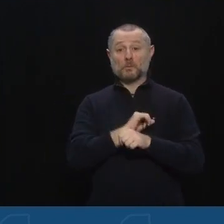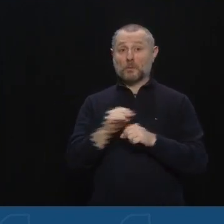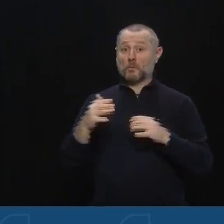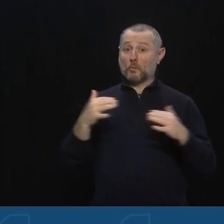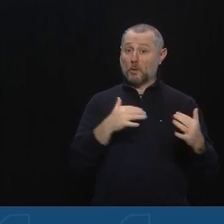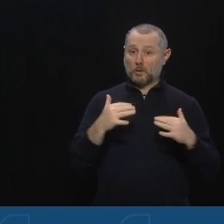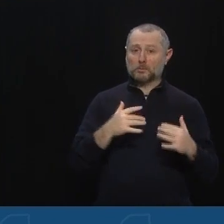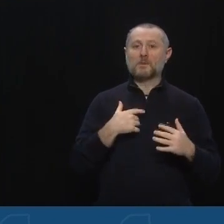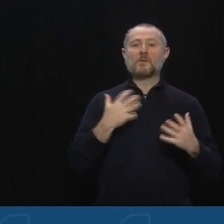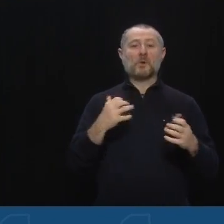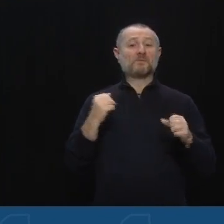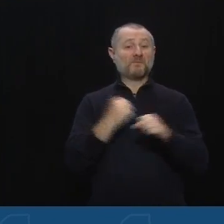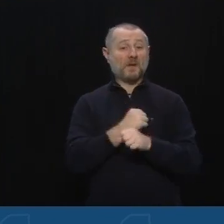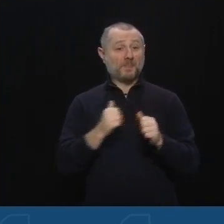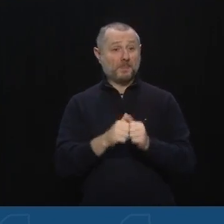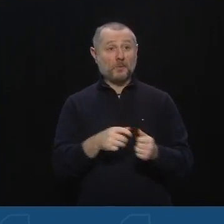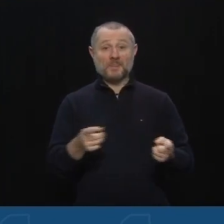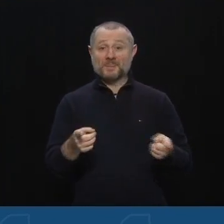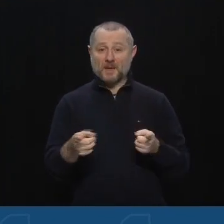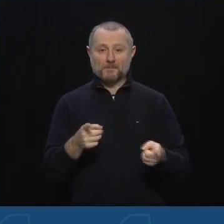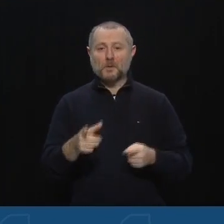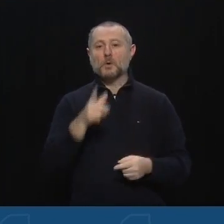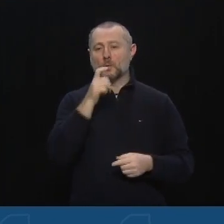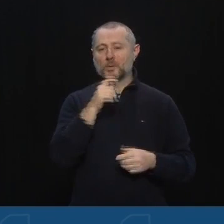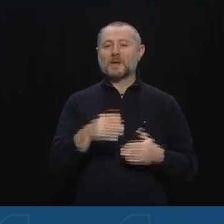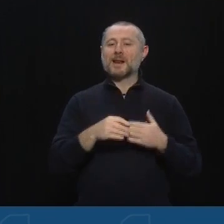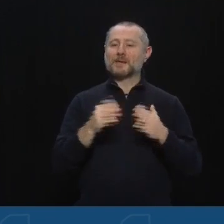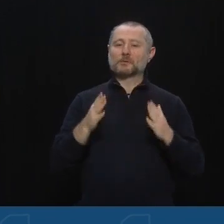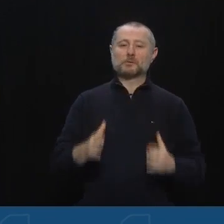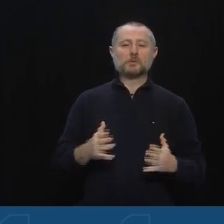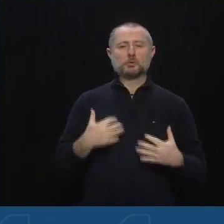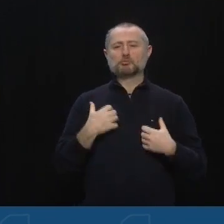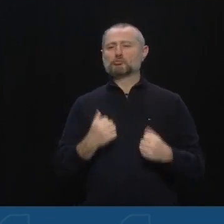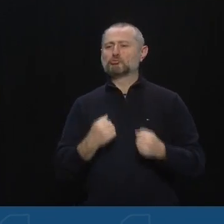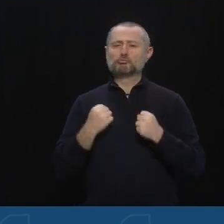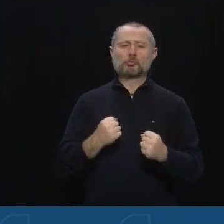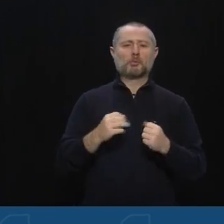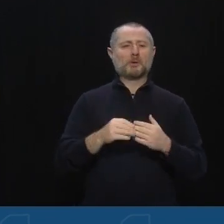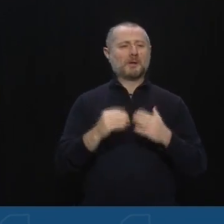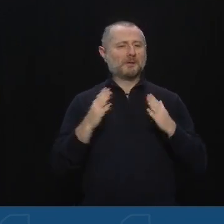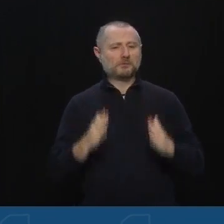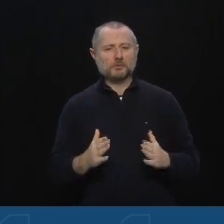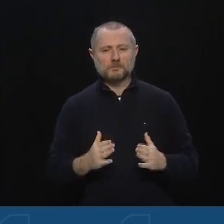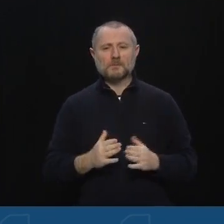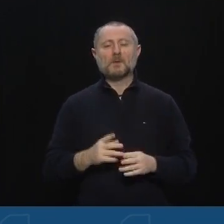PLAU YOU WANT TO BE IN A FOX HOLE